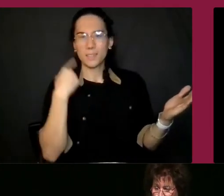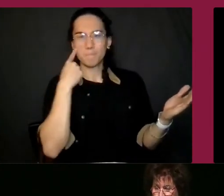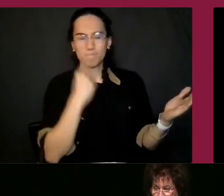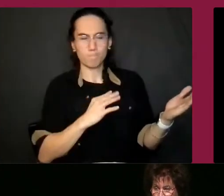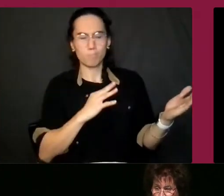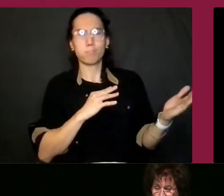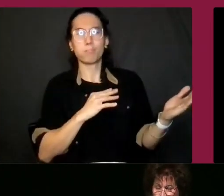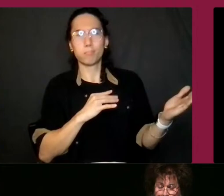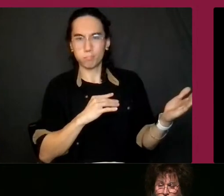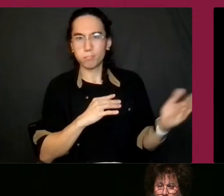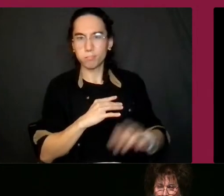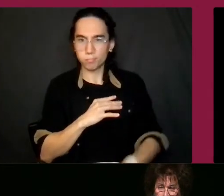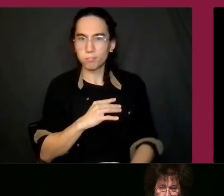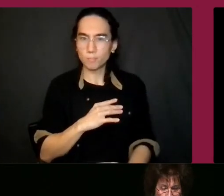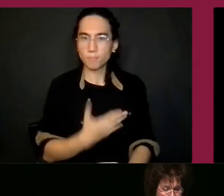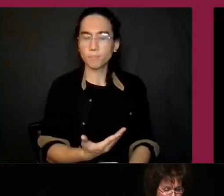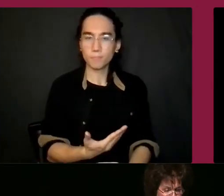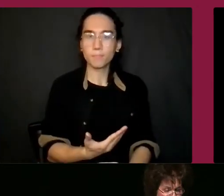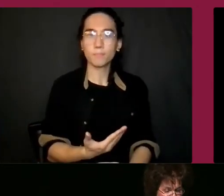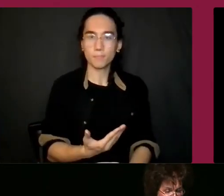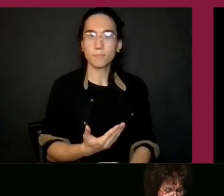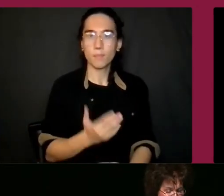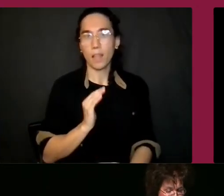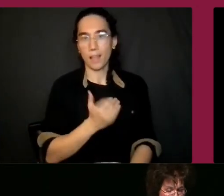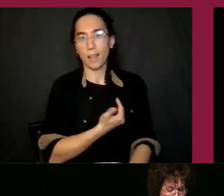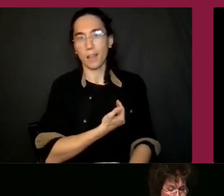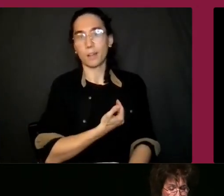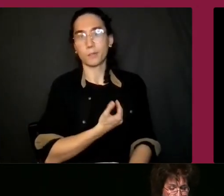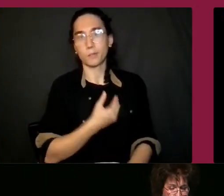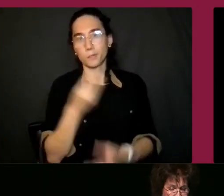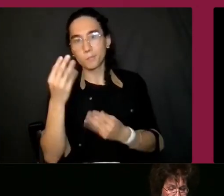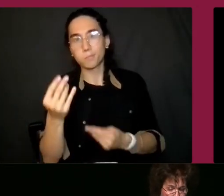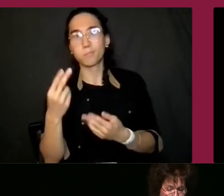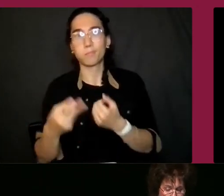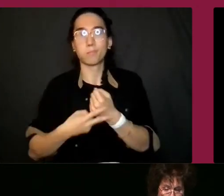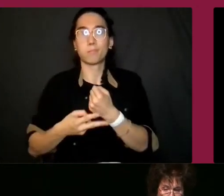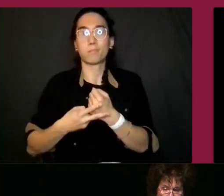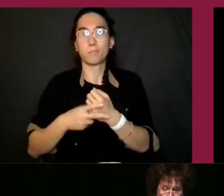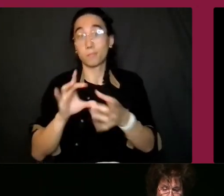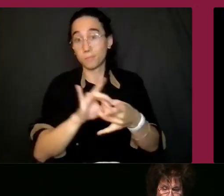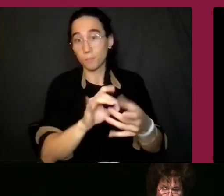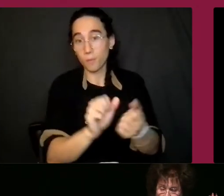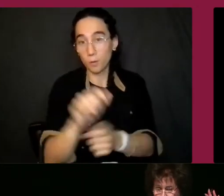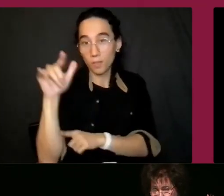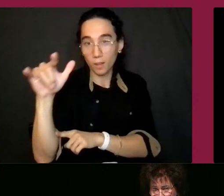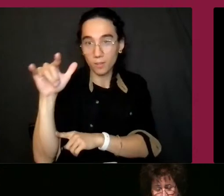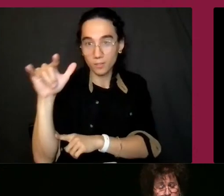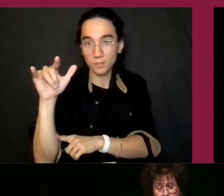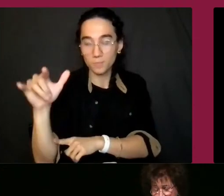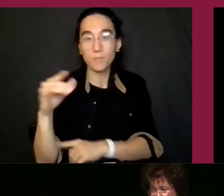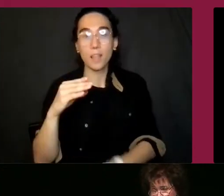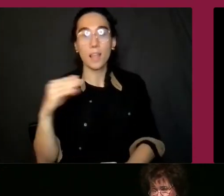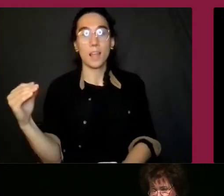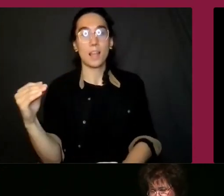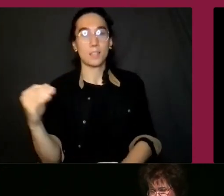copies of all of our archives regarding the skyrocket. He shared a Dropbox folder that had tons of information.